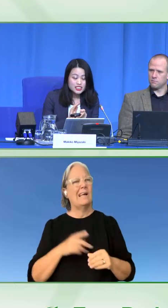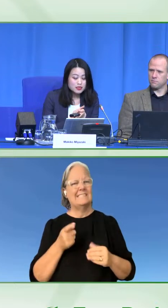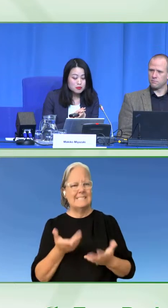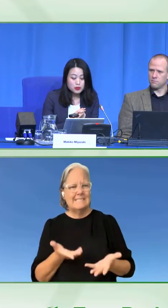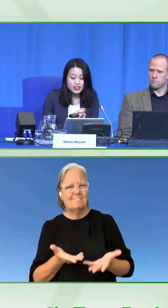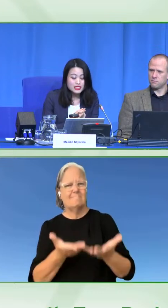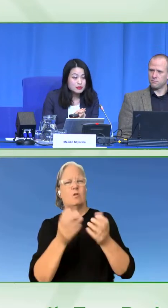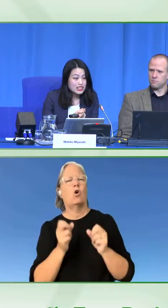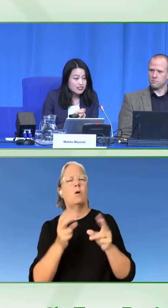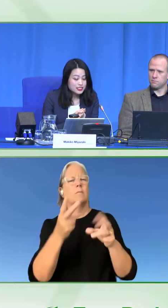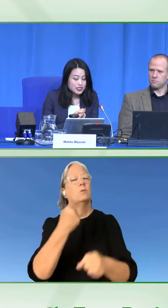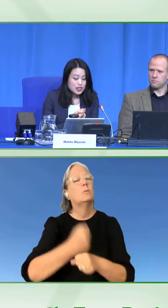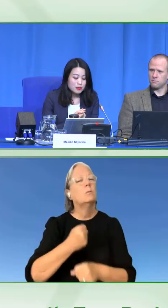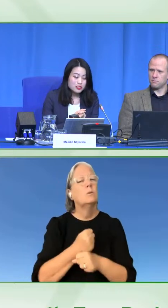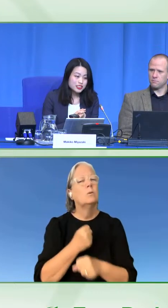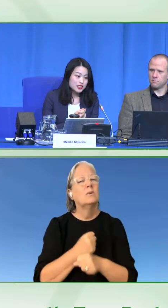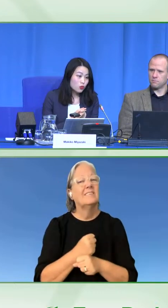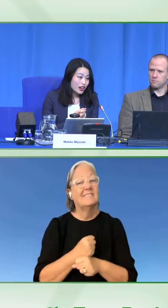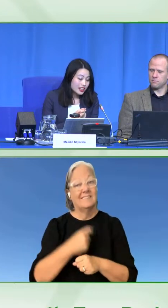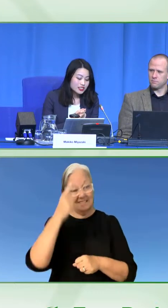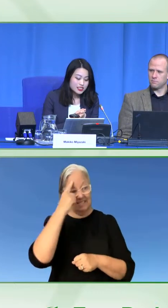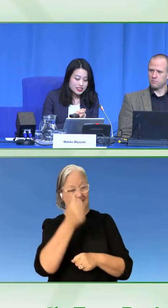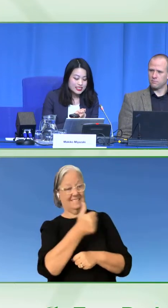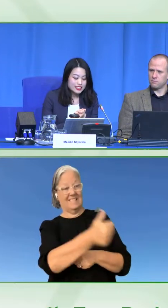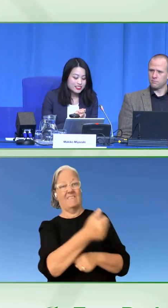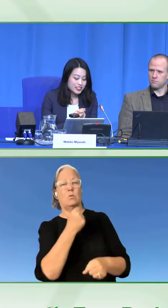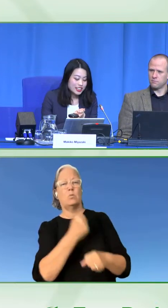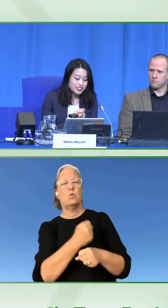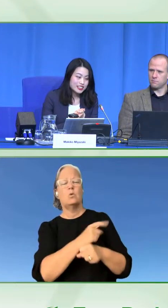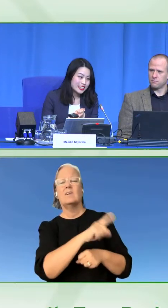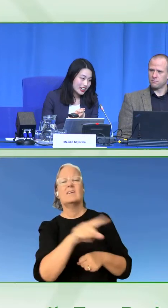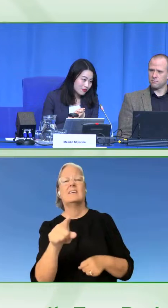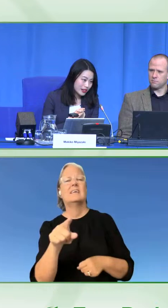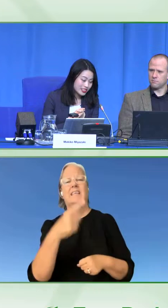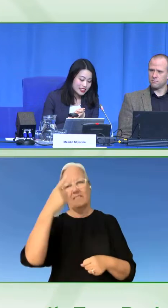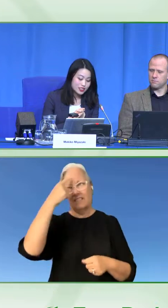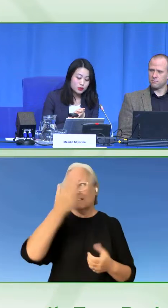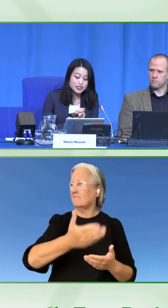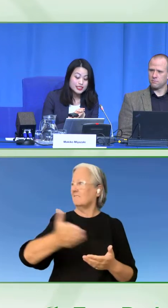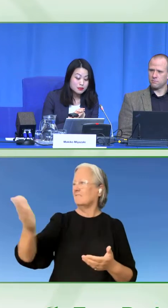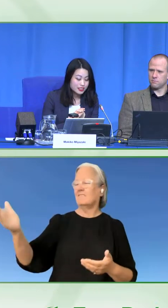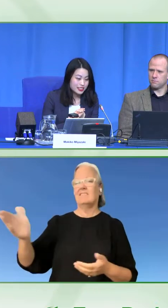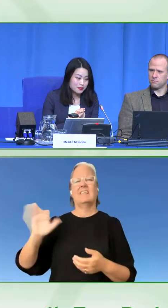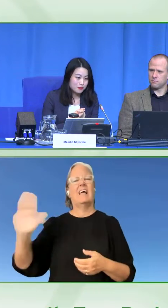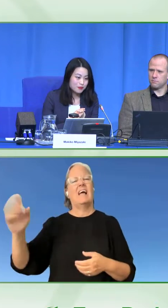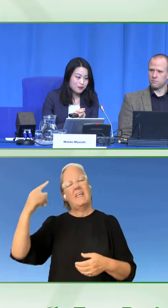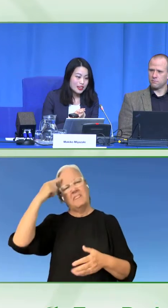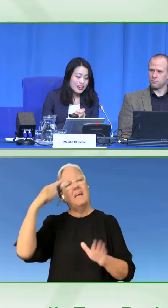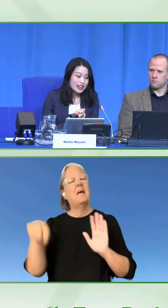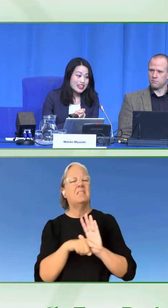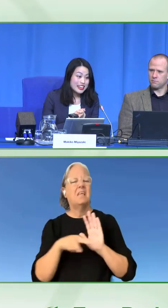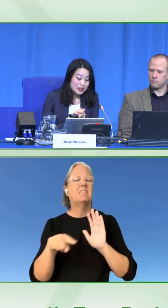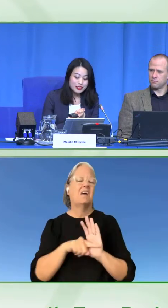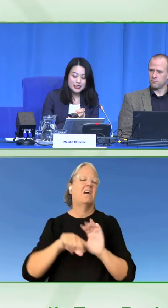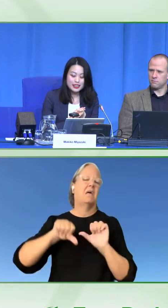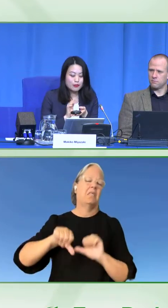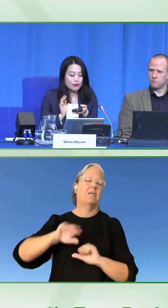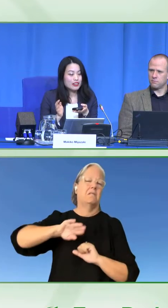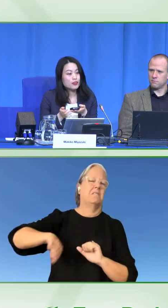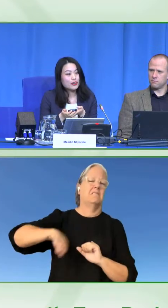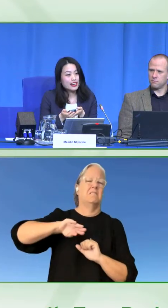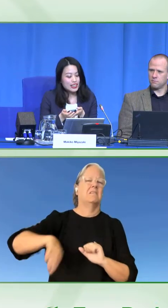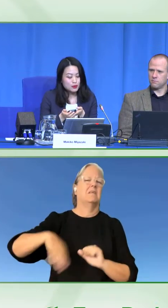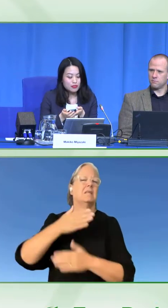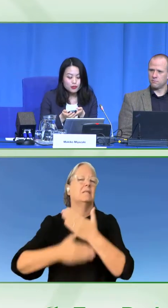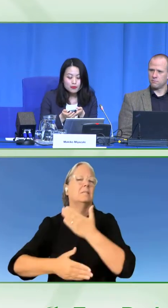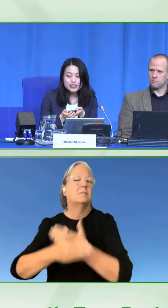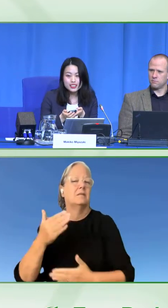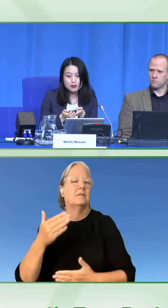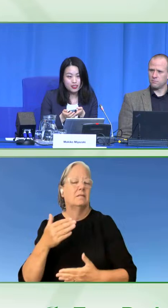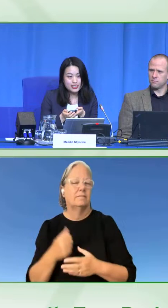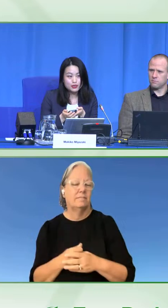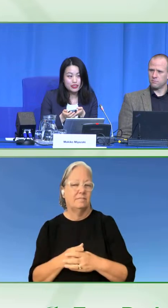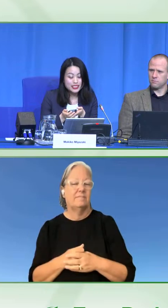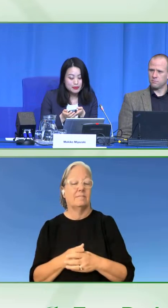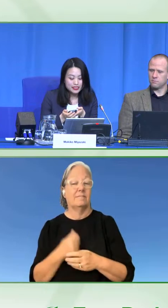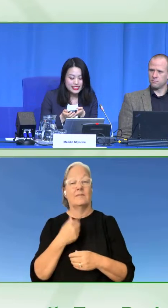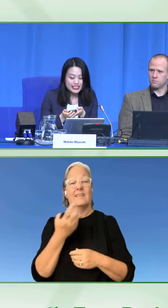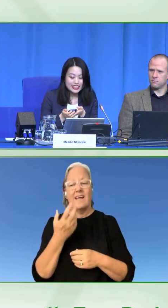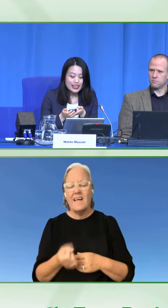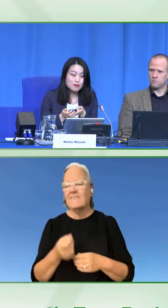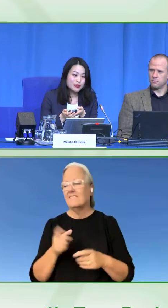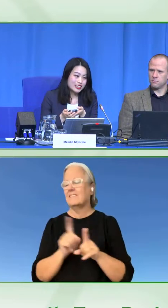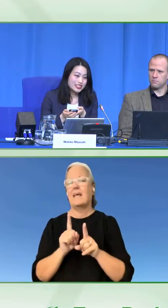These watch the video to get a better idea of our activities stop.